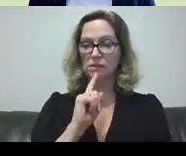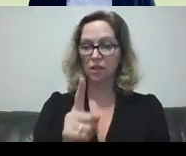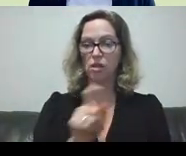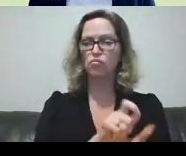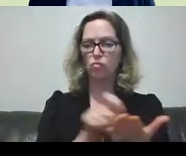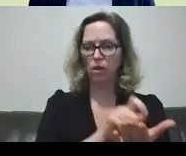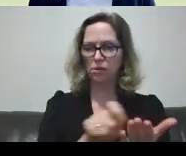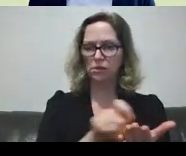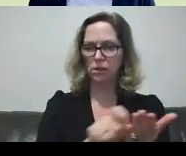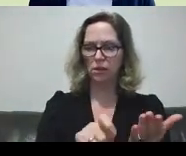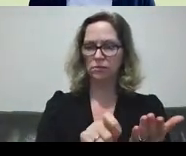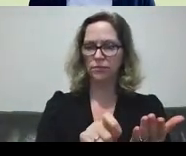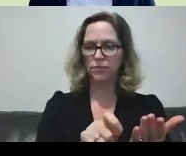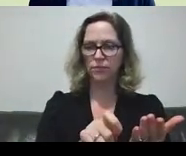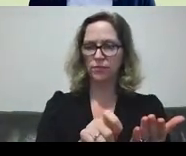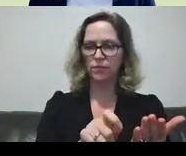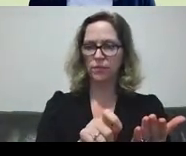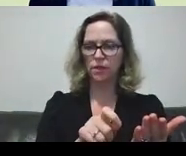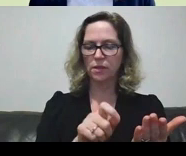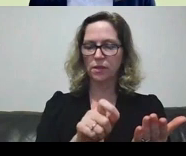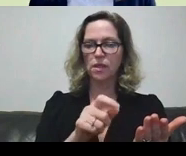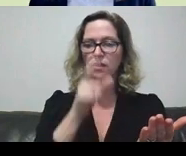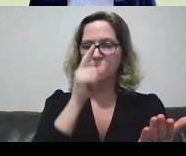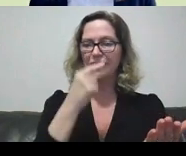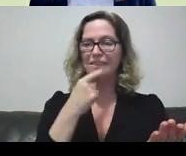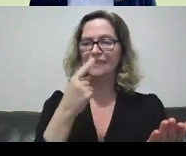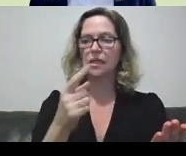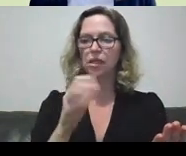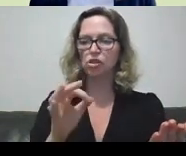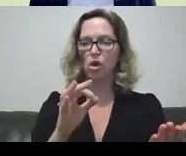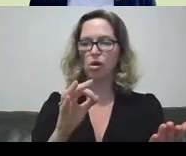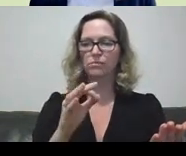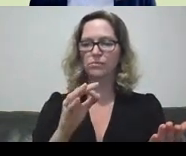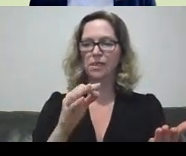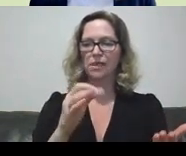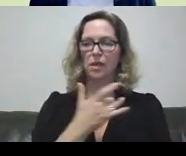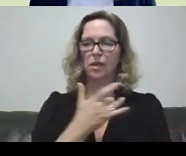say it rather than allowing your emotions to take hold of you and